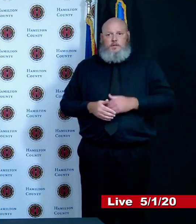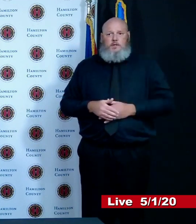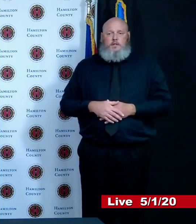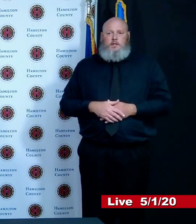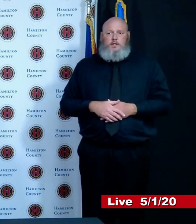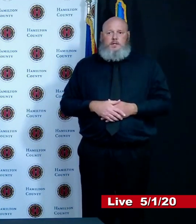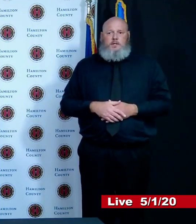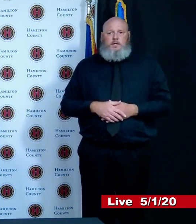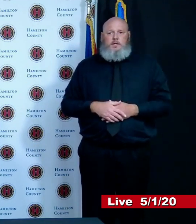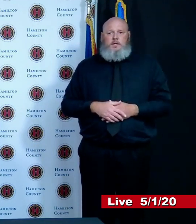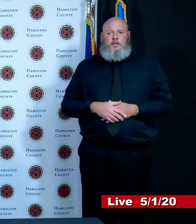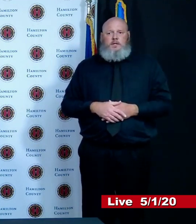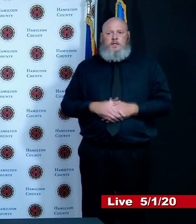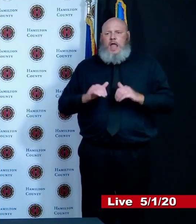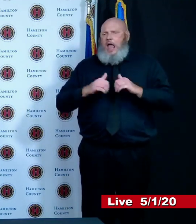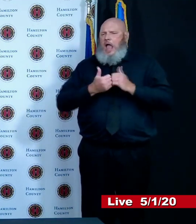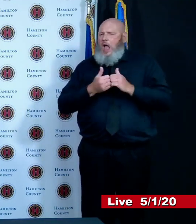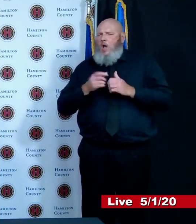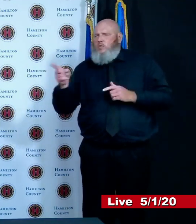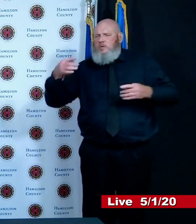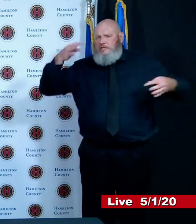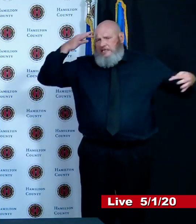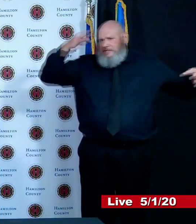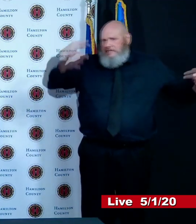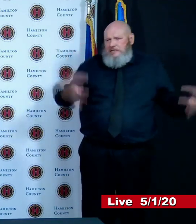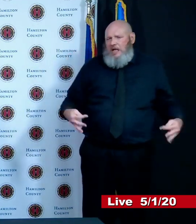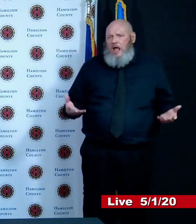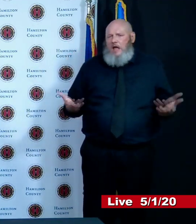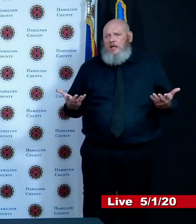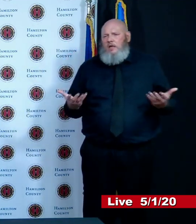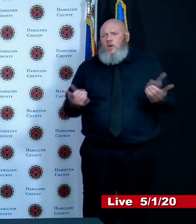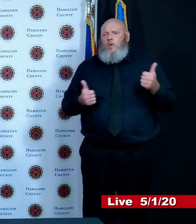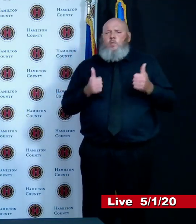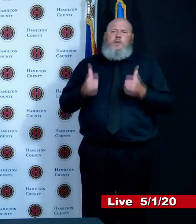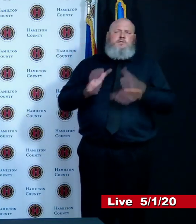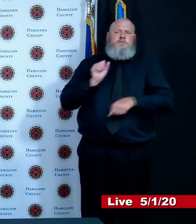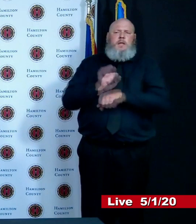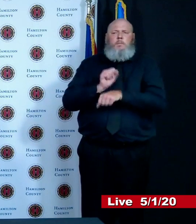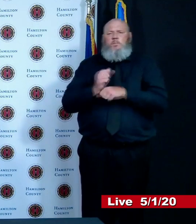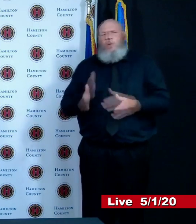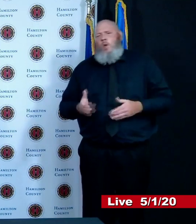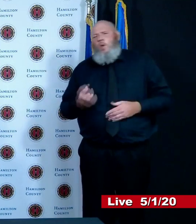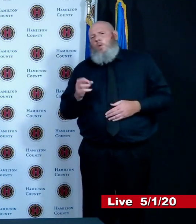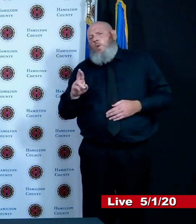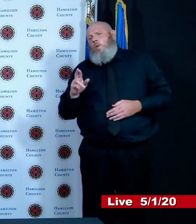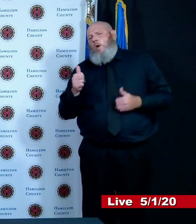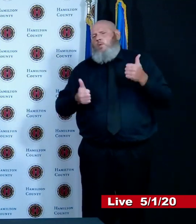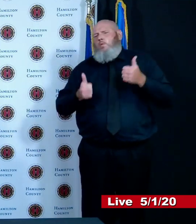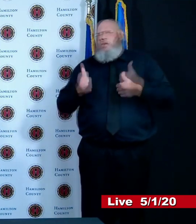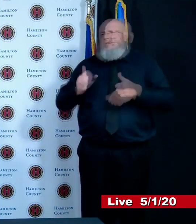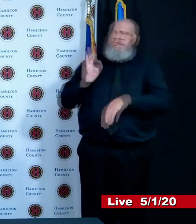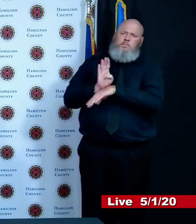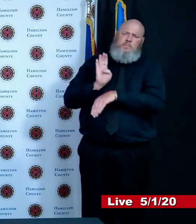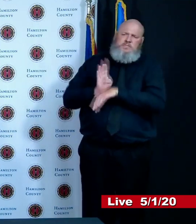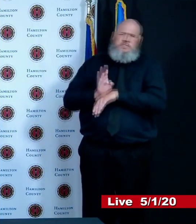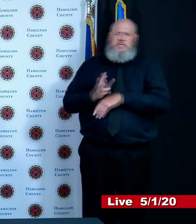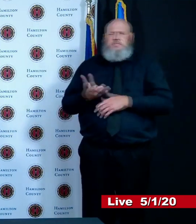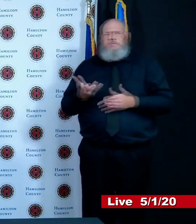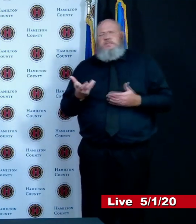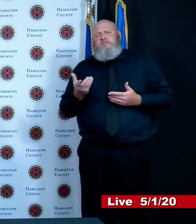follow-up as far as like what contacts of a Covid-19 patient do you have to